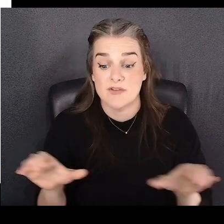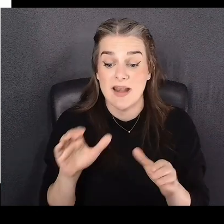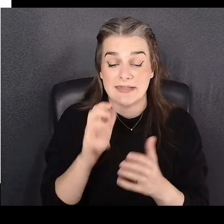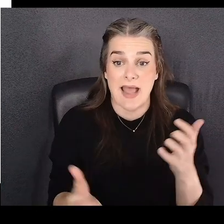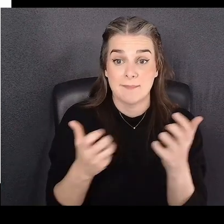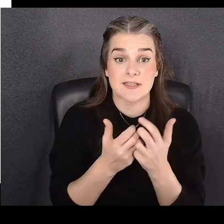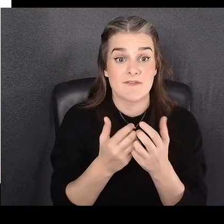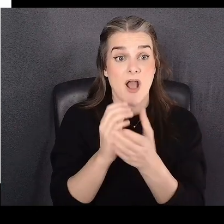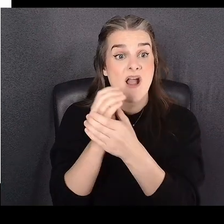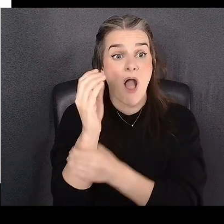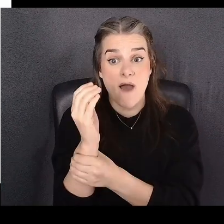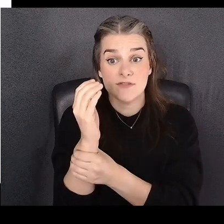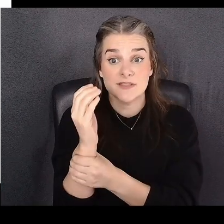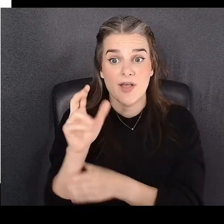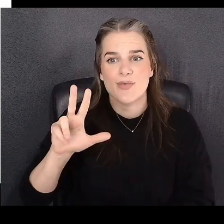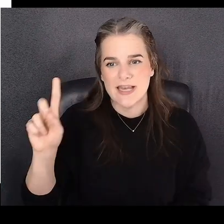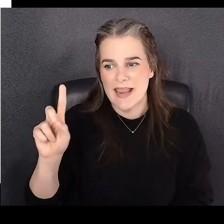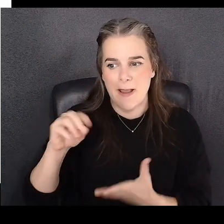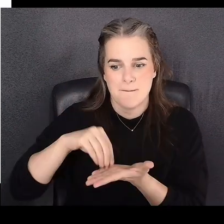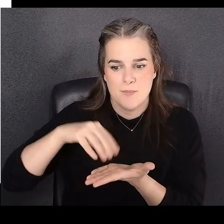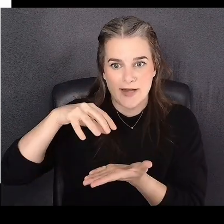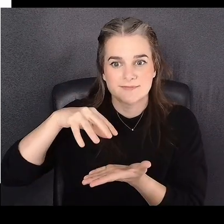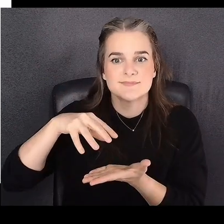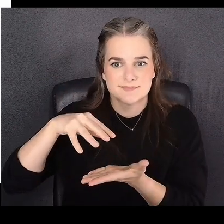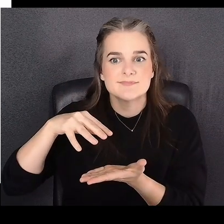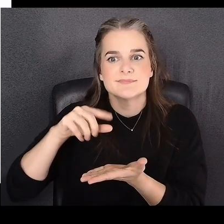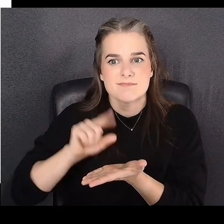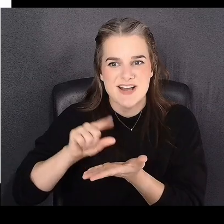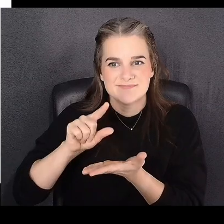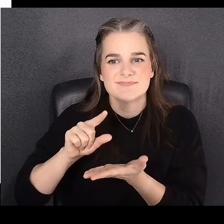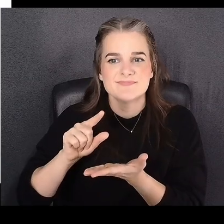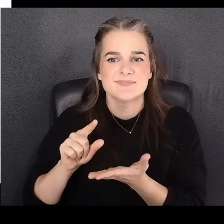sticks and head sticks and just trying different angles and things that worked for folks.